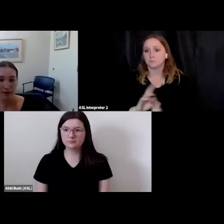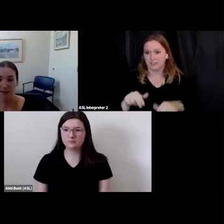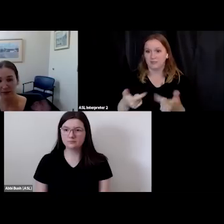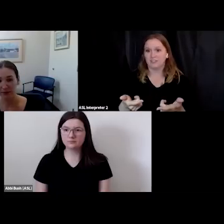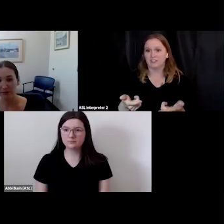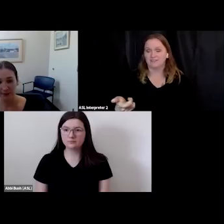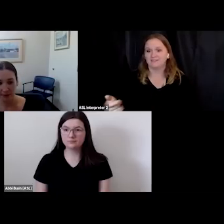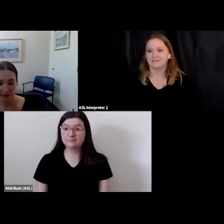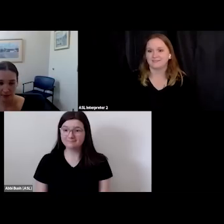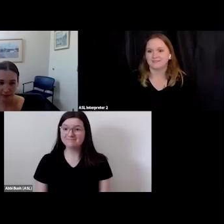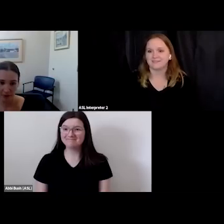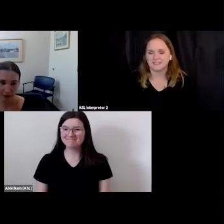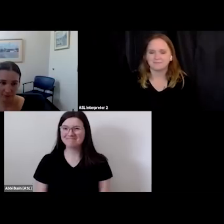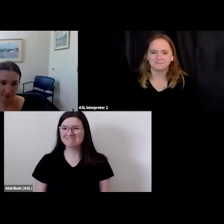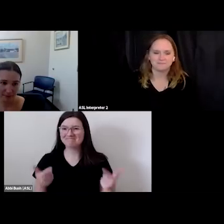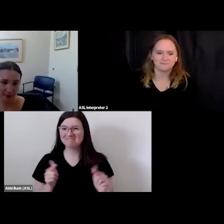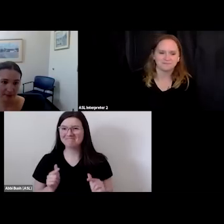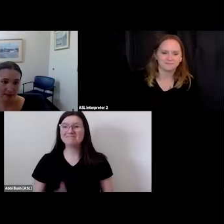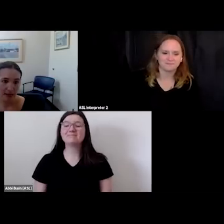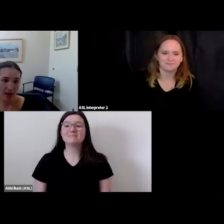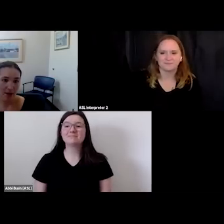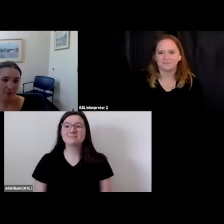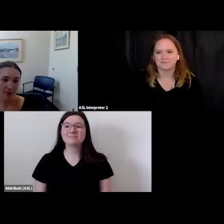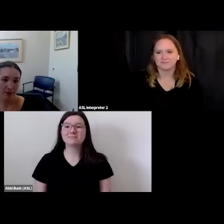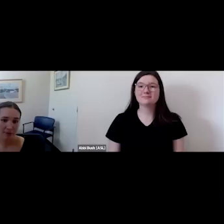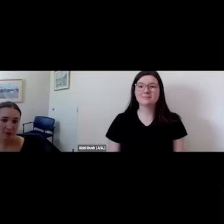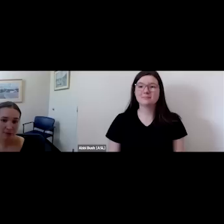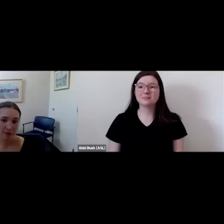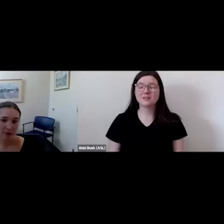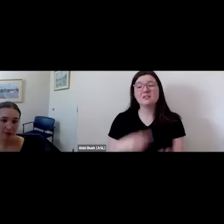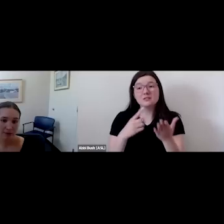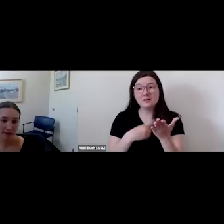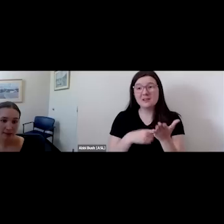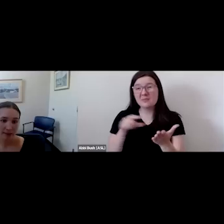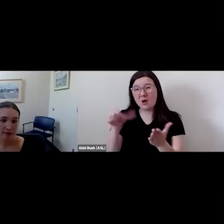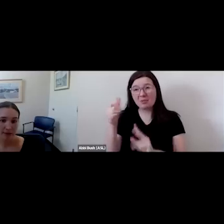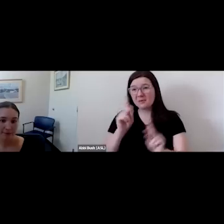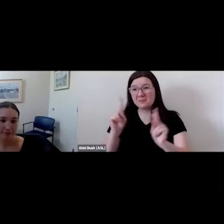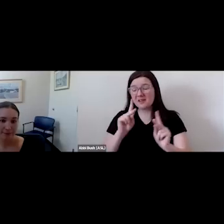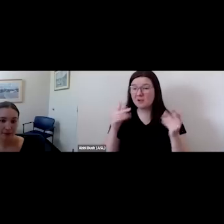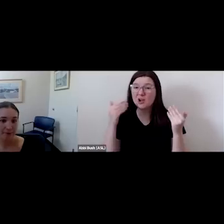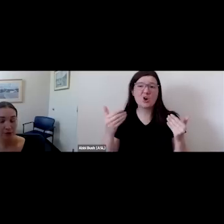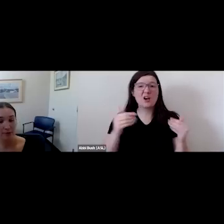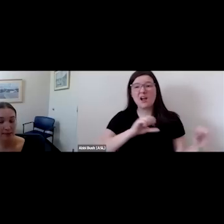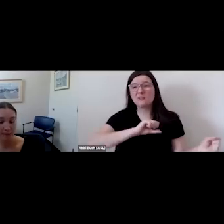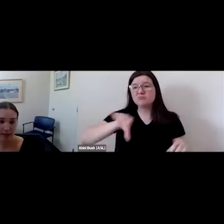And it's very stressful and awful experience. And so there is a lot of unfortunate stress that when